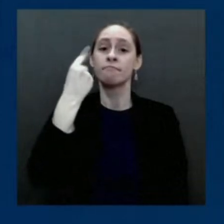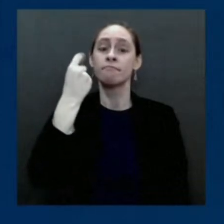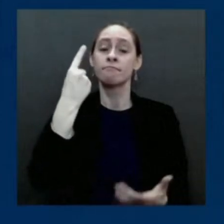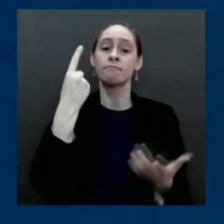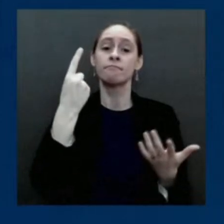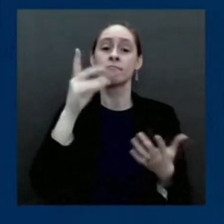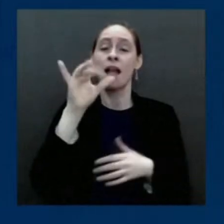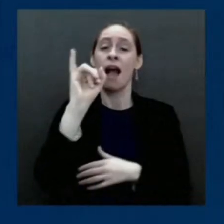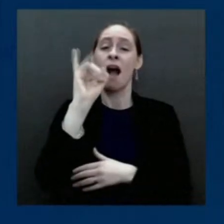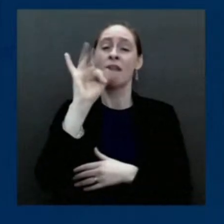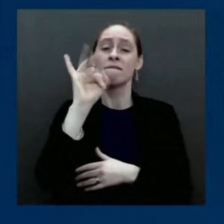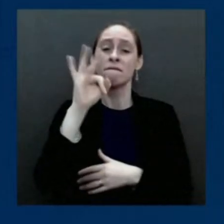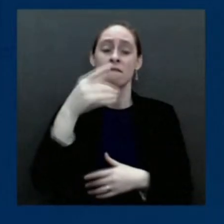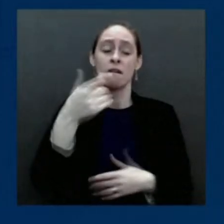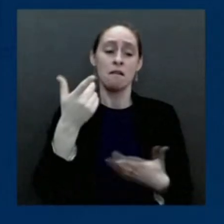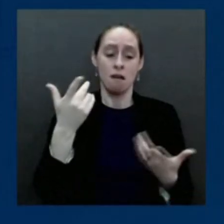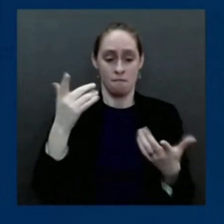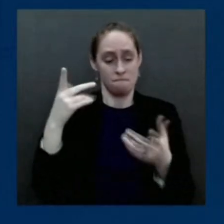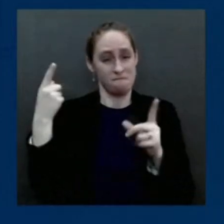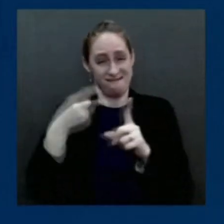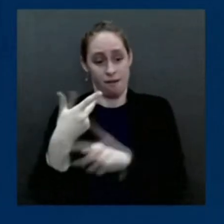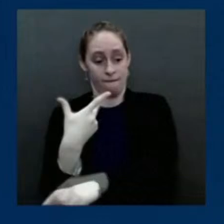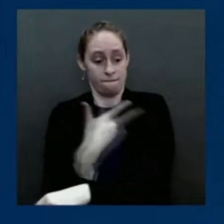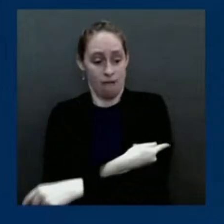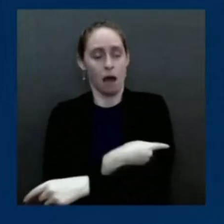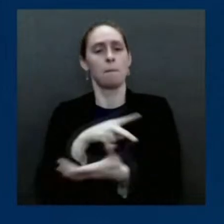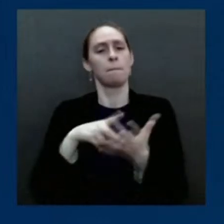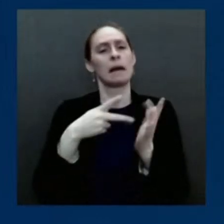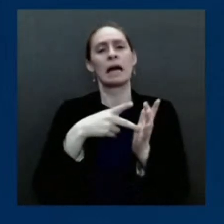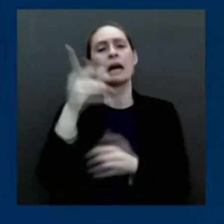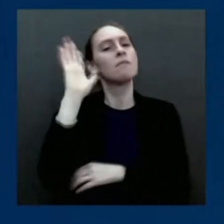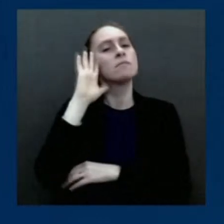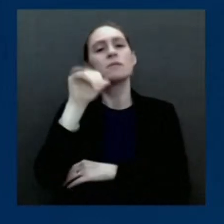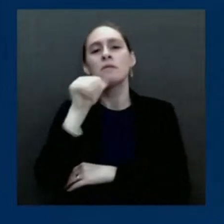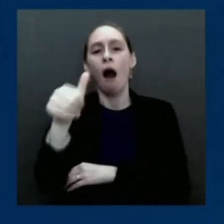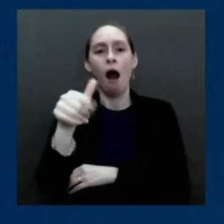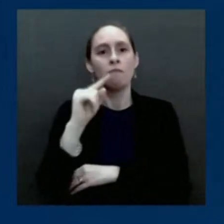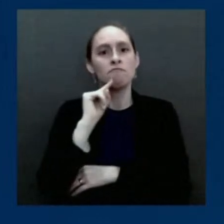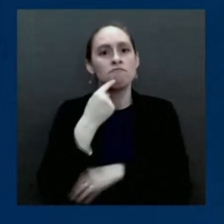HOWEVER, IMPORTANTLY AND THE BOTTOM LINE MESSAGE HERE IS